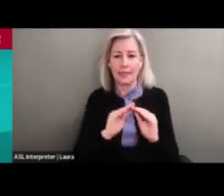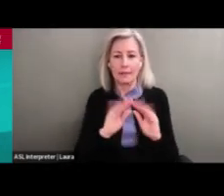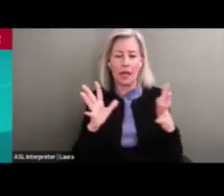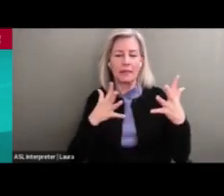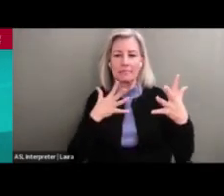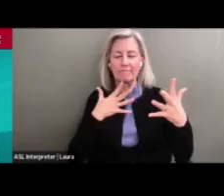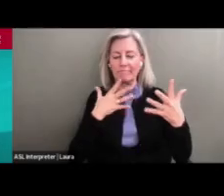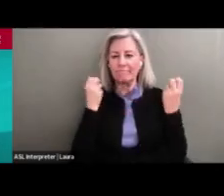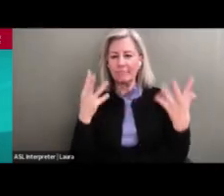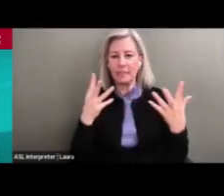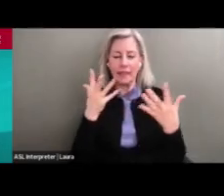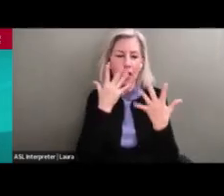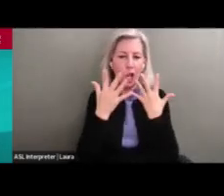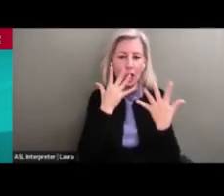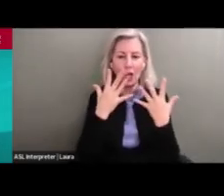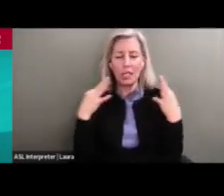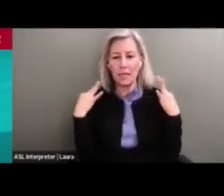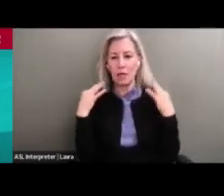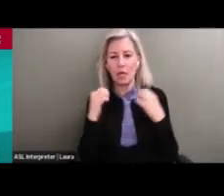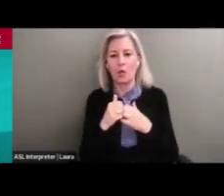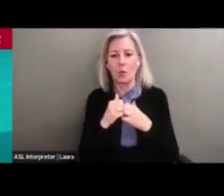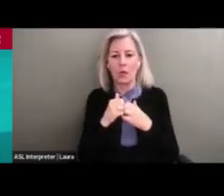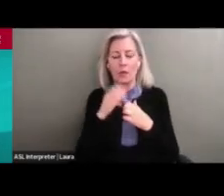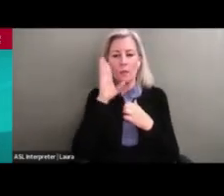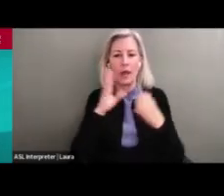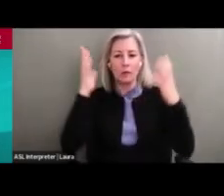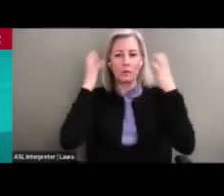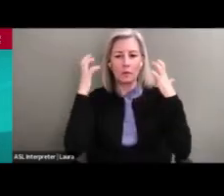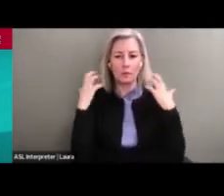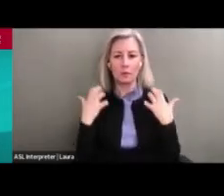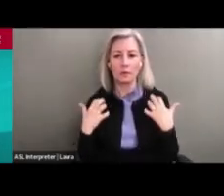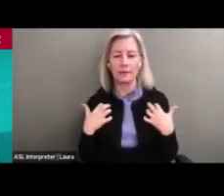Let me turn my camera on. It is so nice to be here with you.